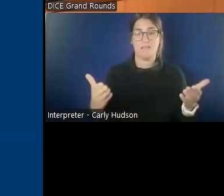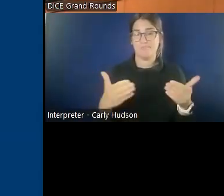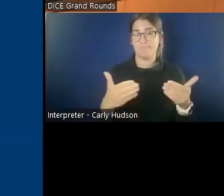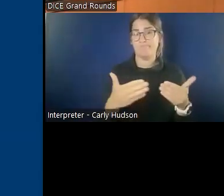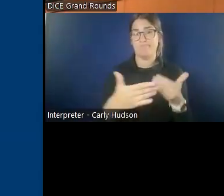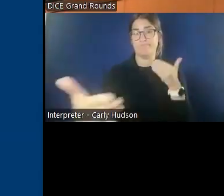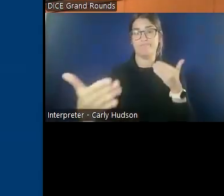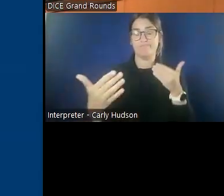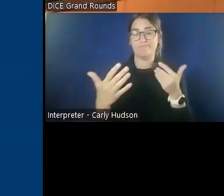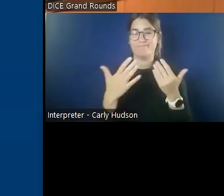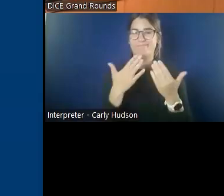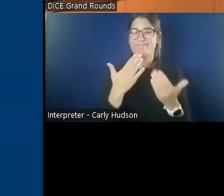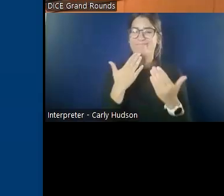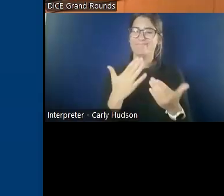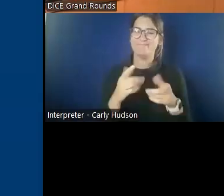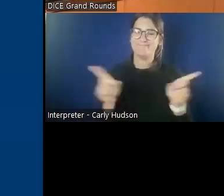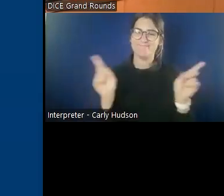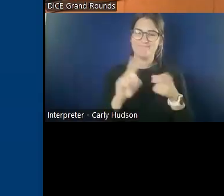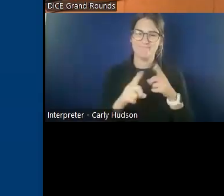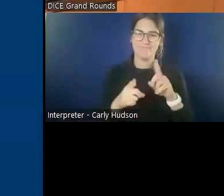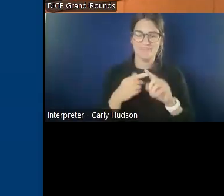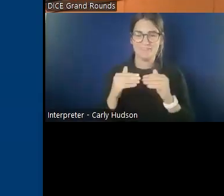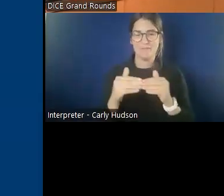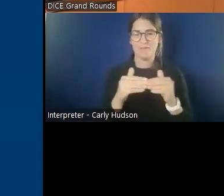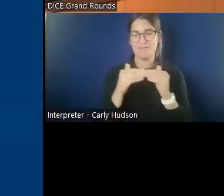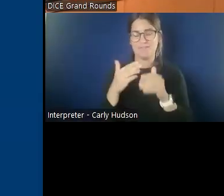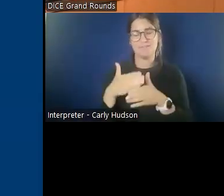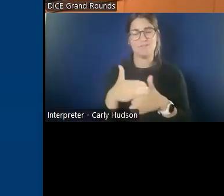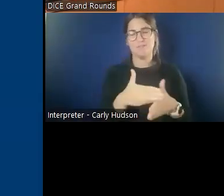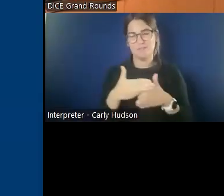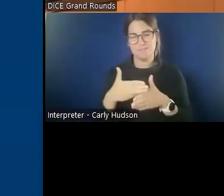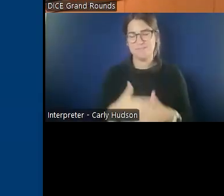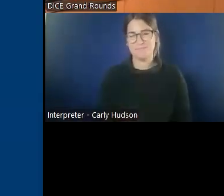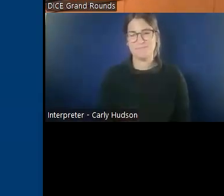thank you to my friends and colleagues for sharing so how do you all recruit